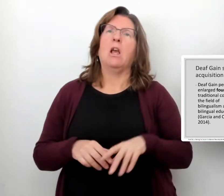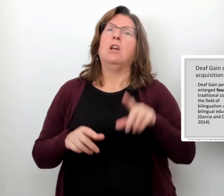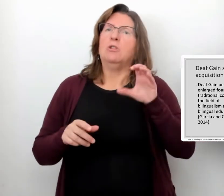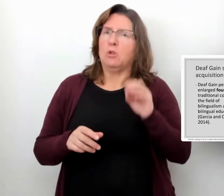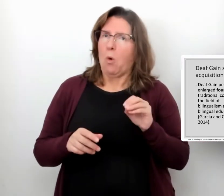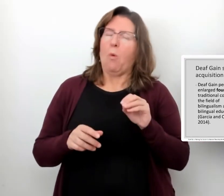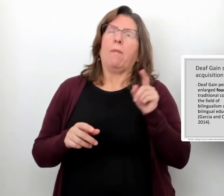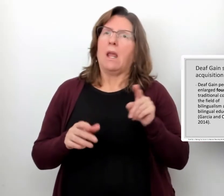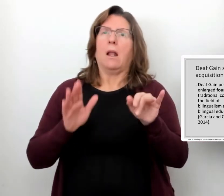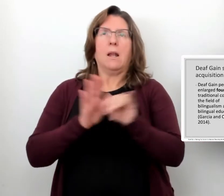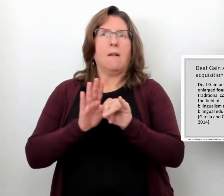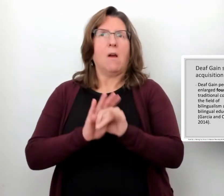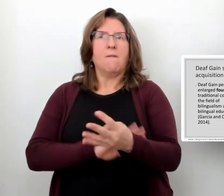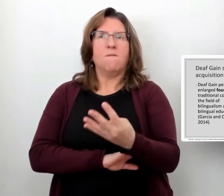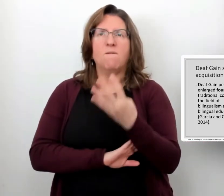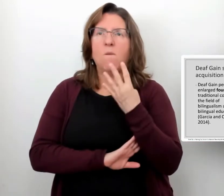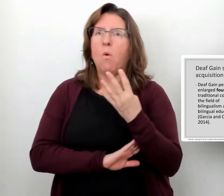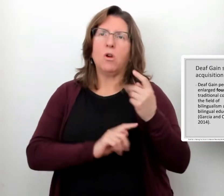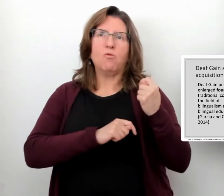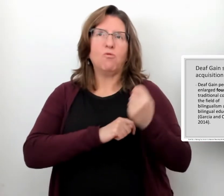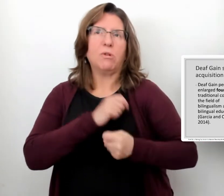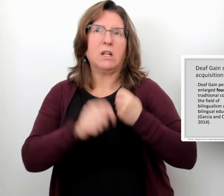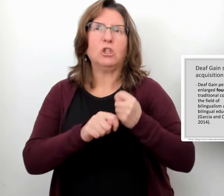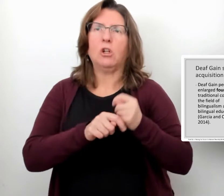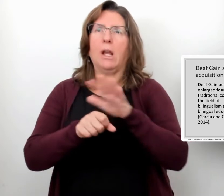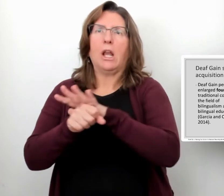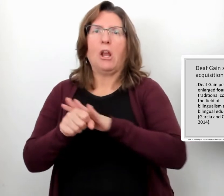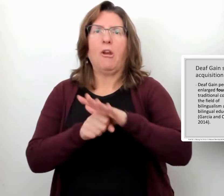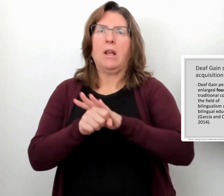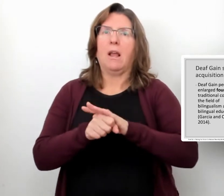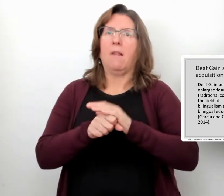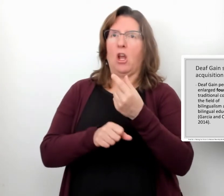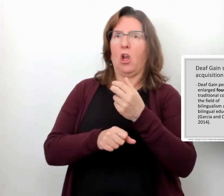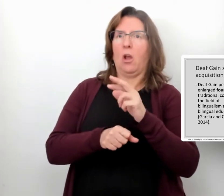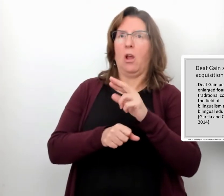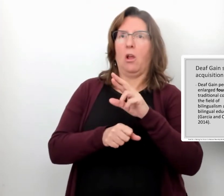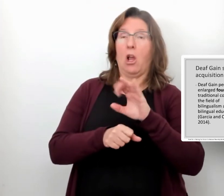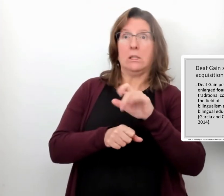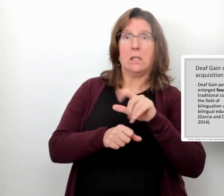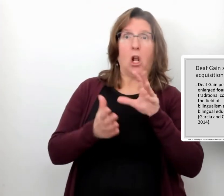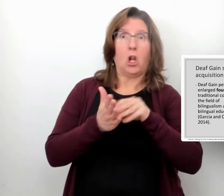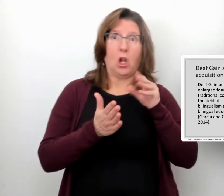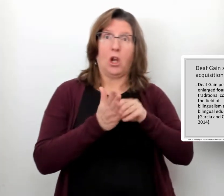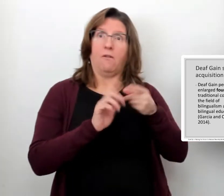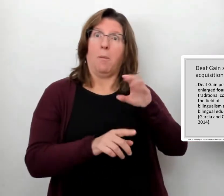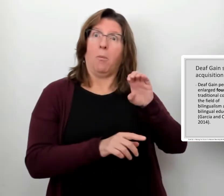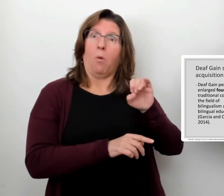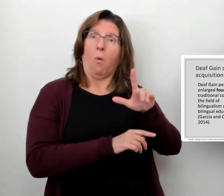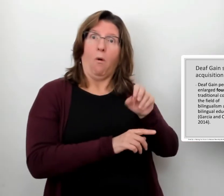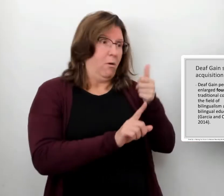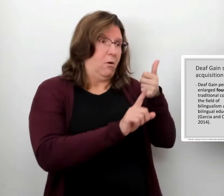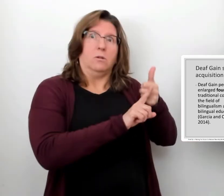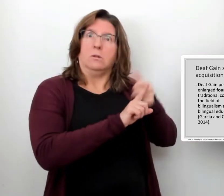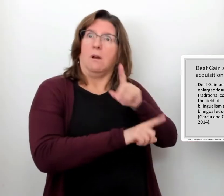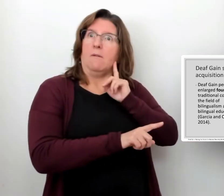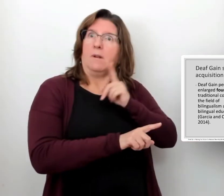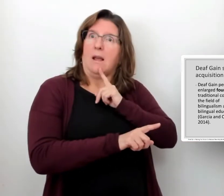Through their work together they were able to identify four traditional concepts in the field of language acquisition